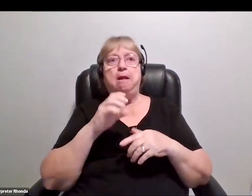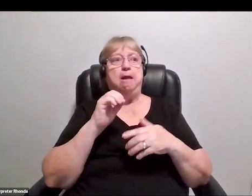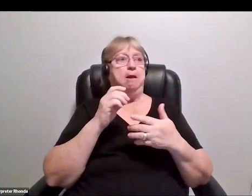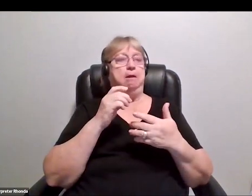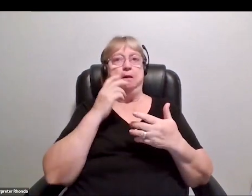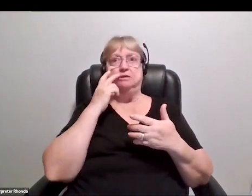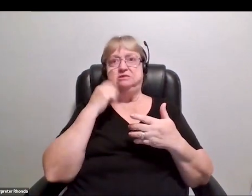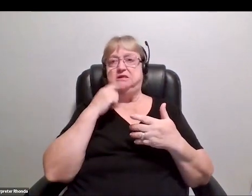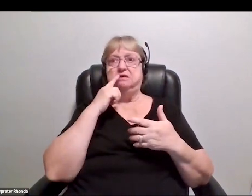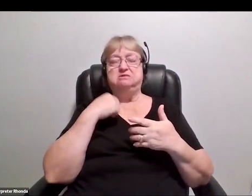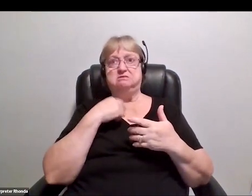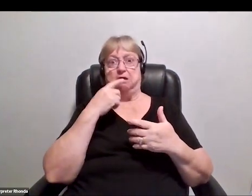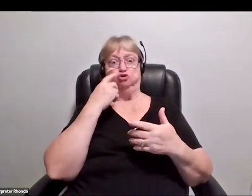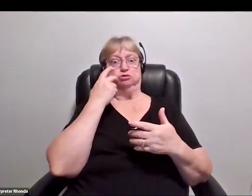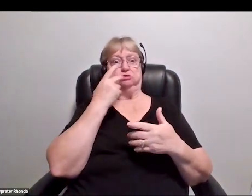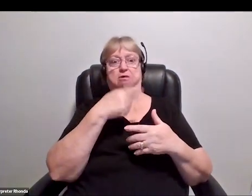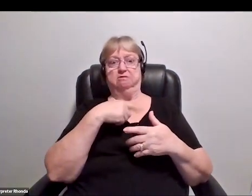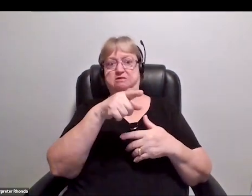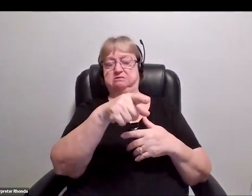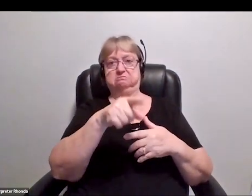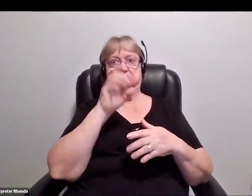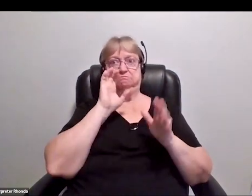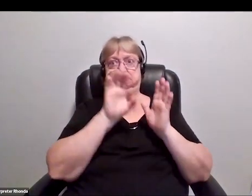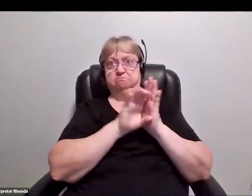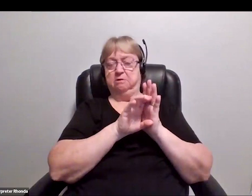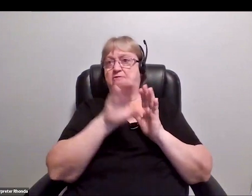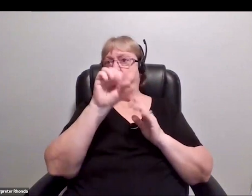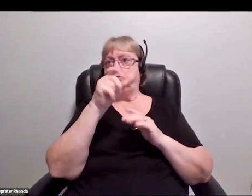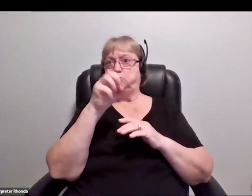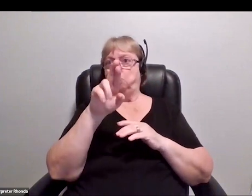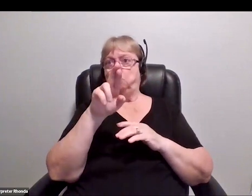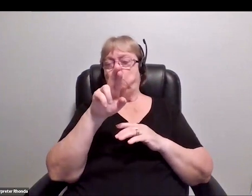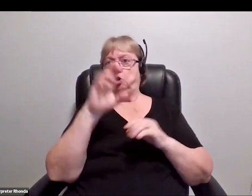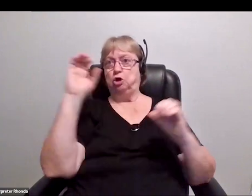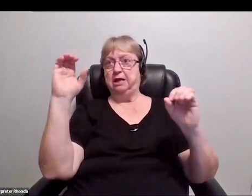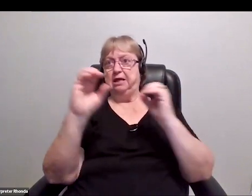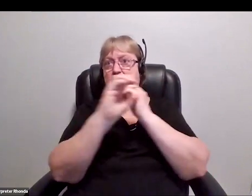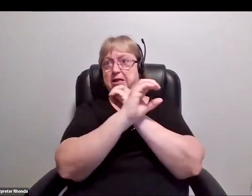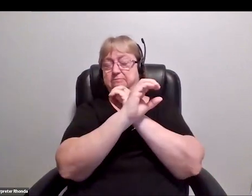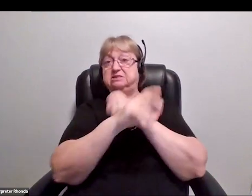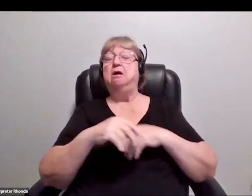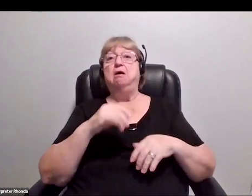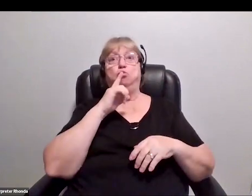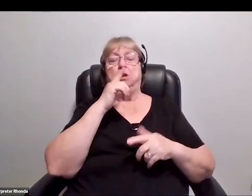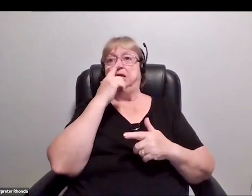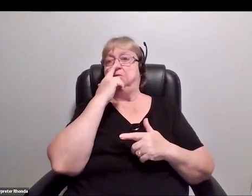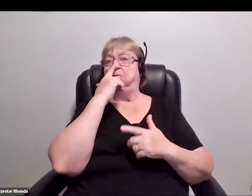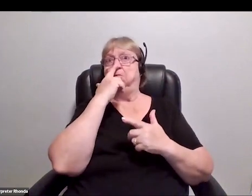Deep Field image. I'm showing an image here of a total solar eclipse. They're visually stunning. You can't take away from that.